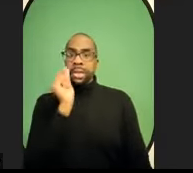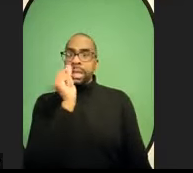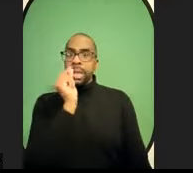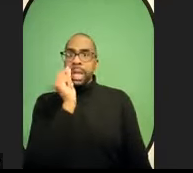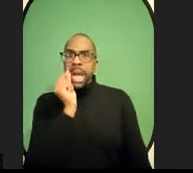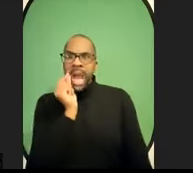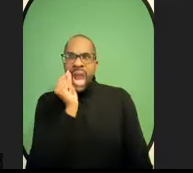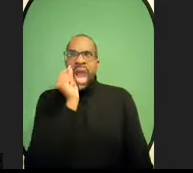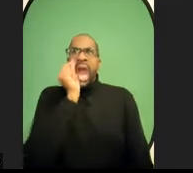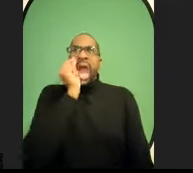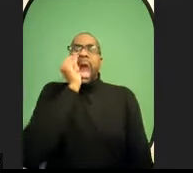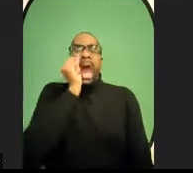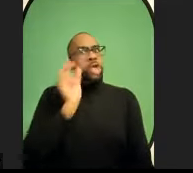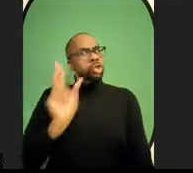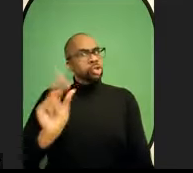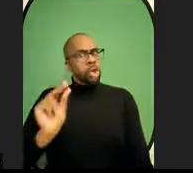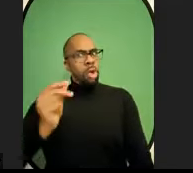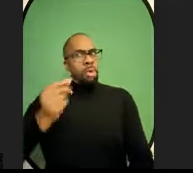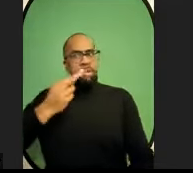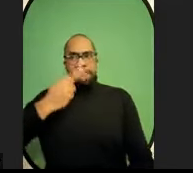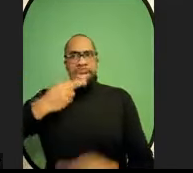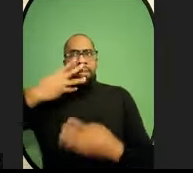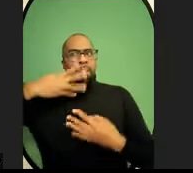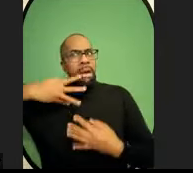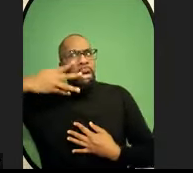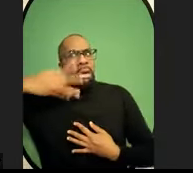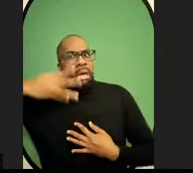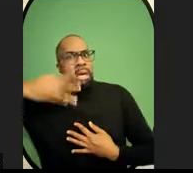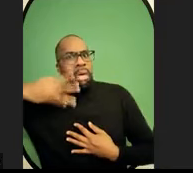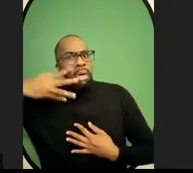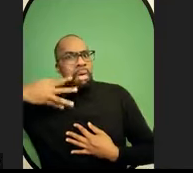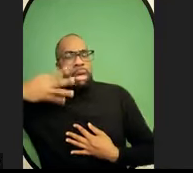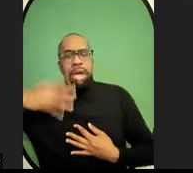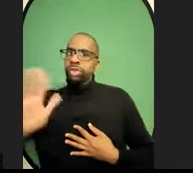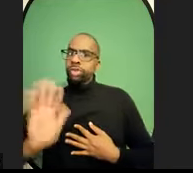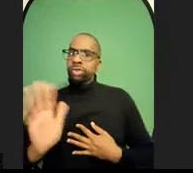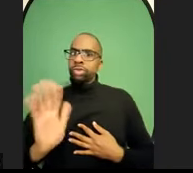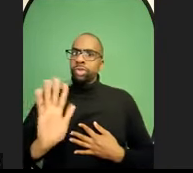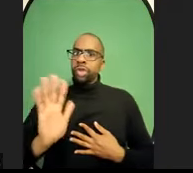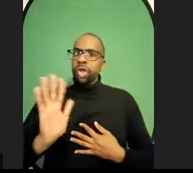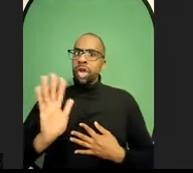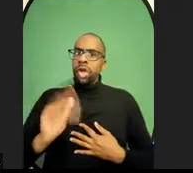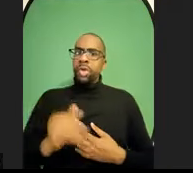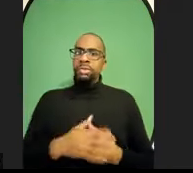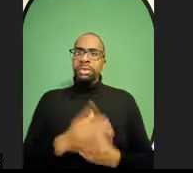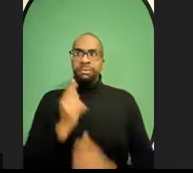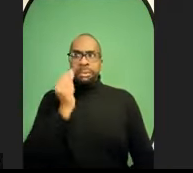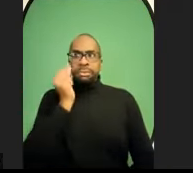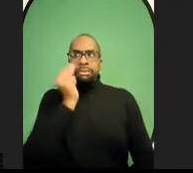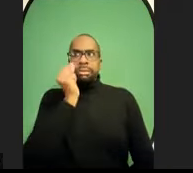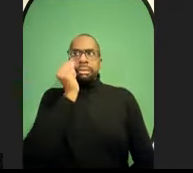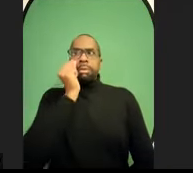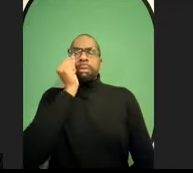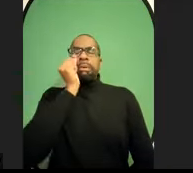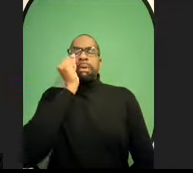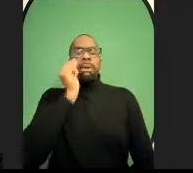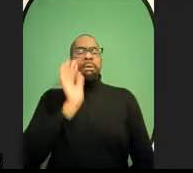know if you're not, if you're doing a super. icial icial swab they shouldn't icial swab they should not be going so deep that you can cause bleeding, the deeper portion of the nose has a lot